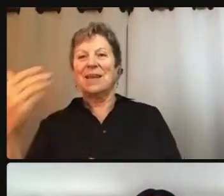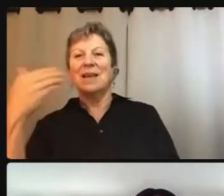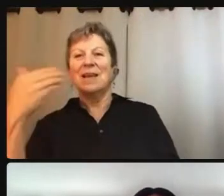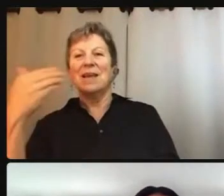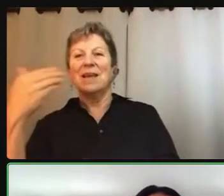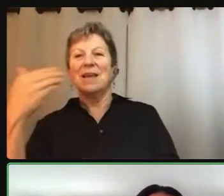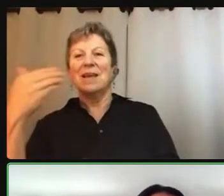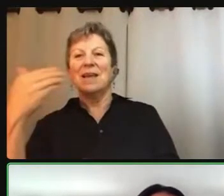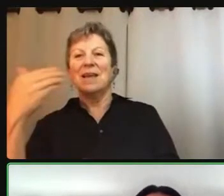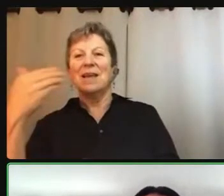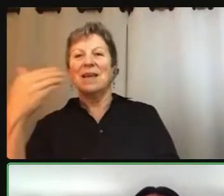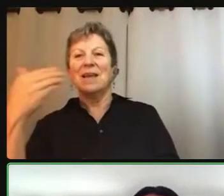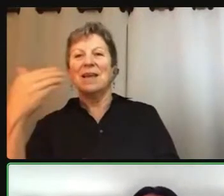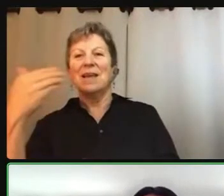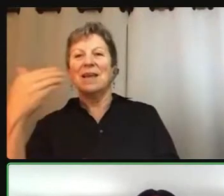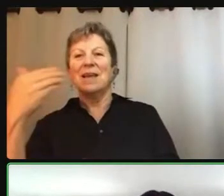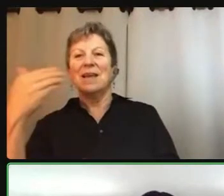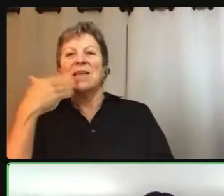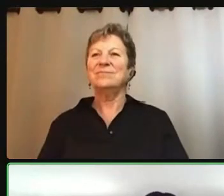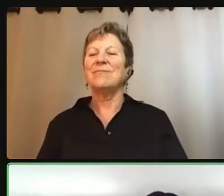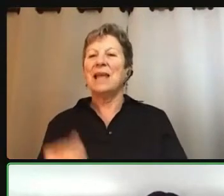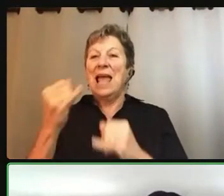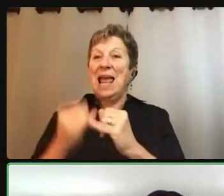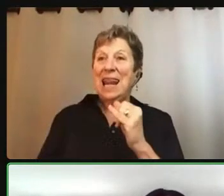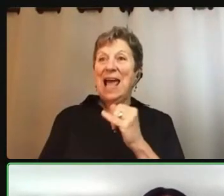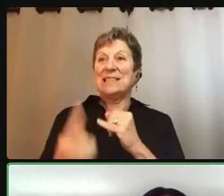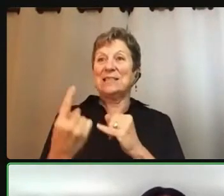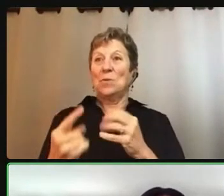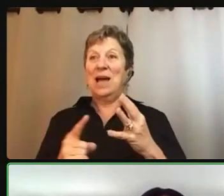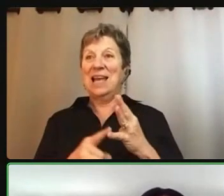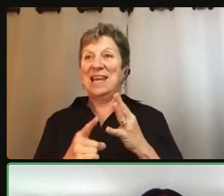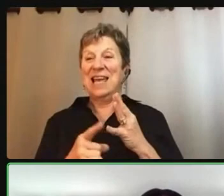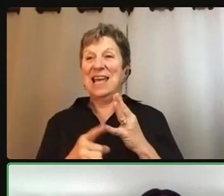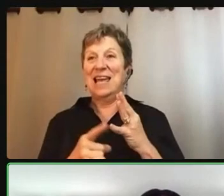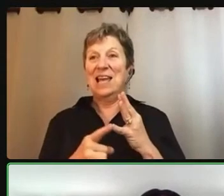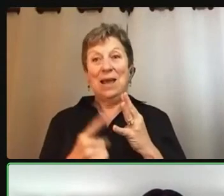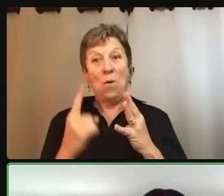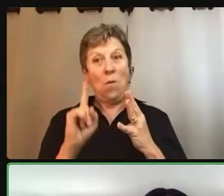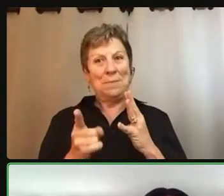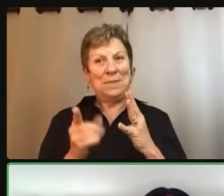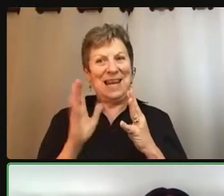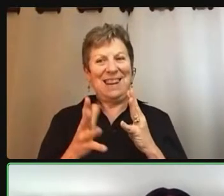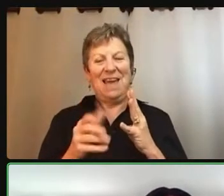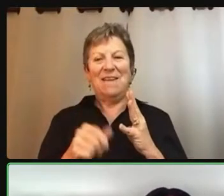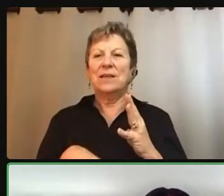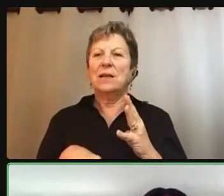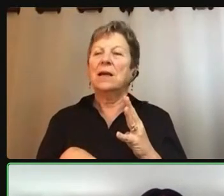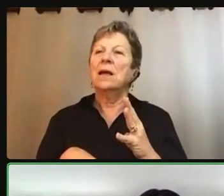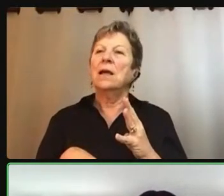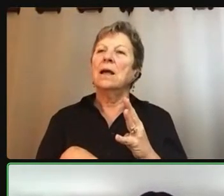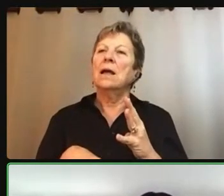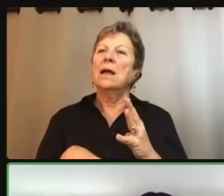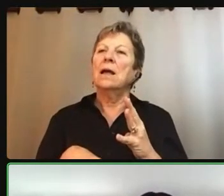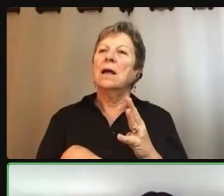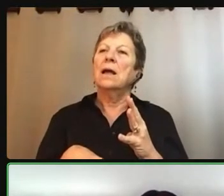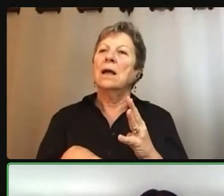HOW QUICKLY CHANGES HOW CAN WE IMPROVE THIS IF WE NEED TO?